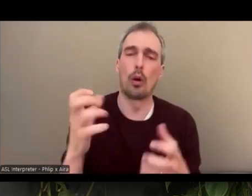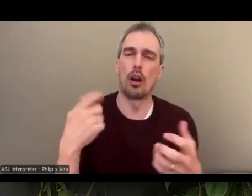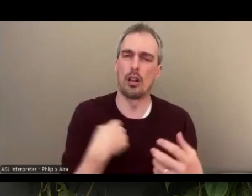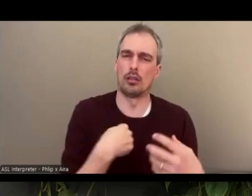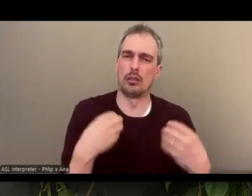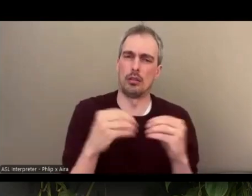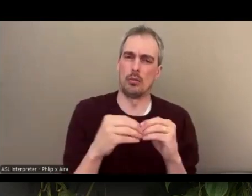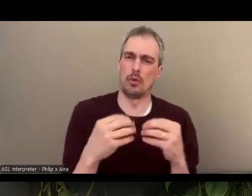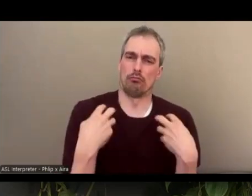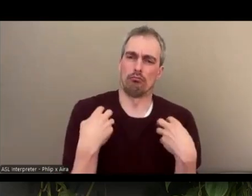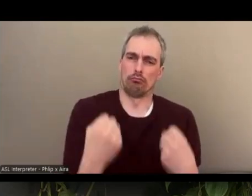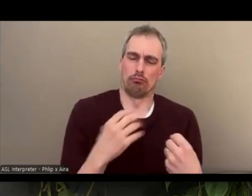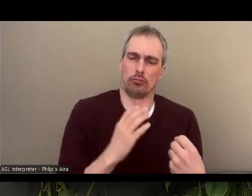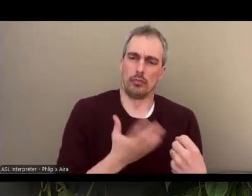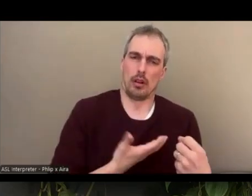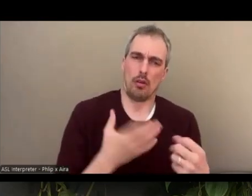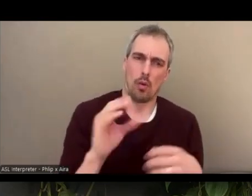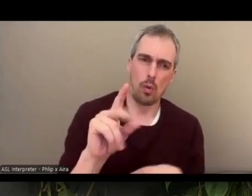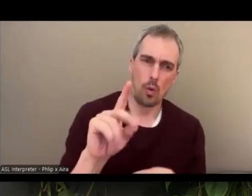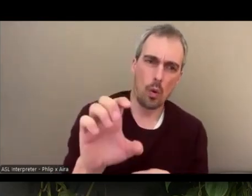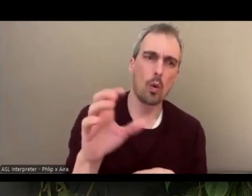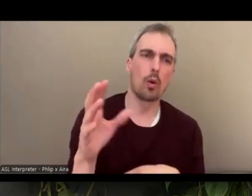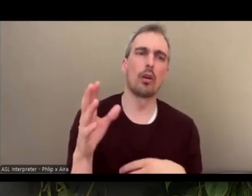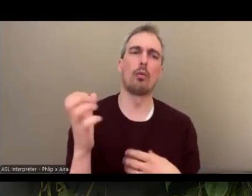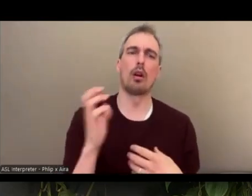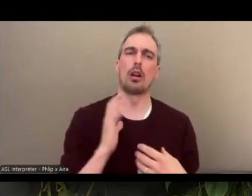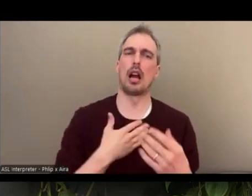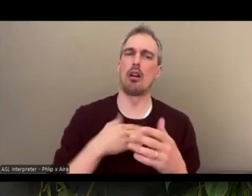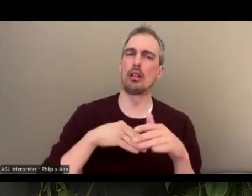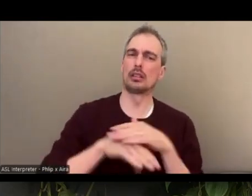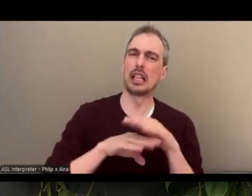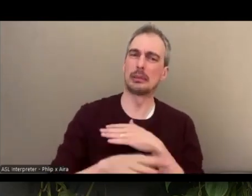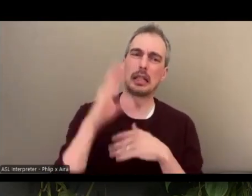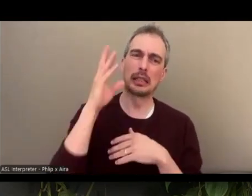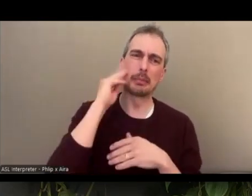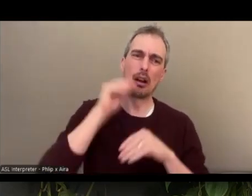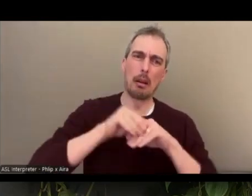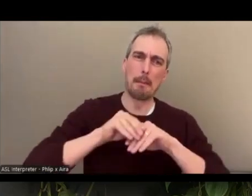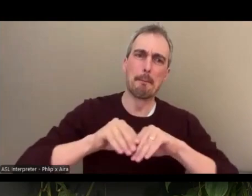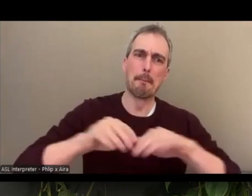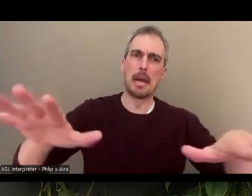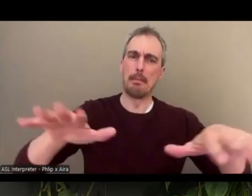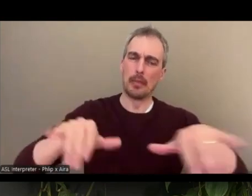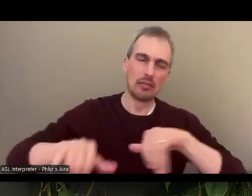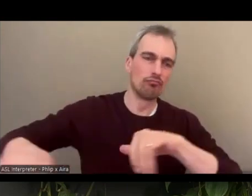delivering accessible experiences at scale, and responsibly reducing our organization's risk around accessibility.